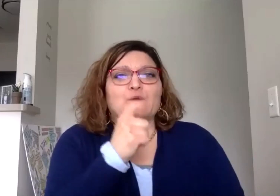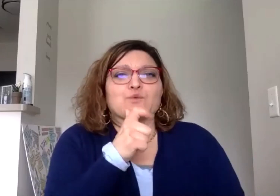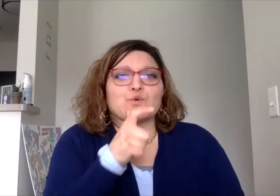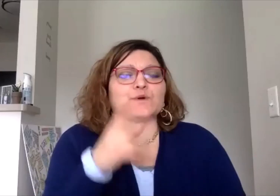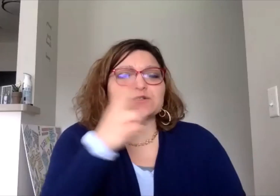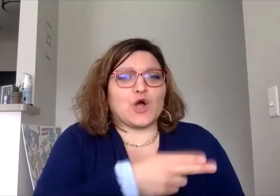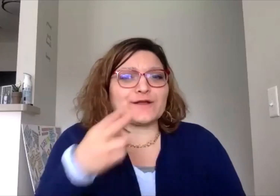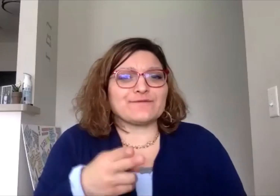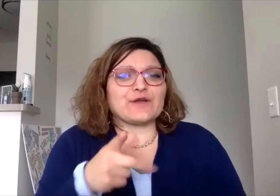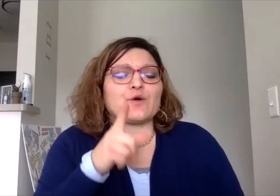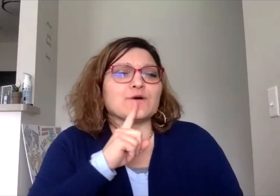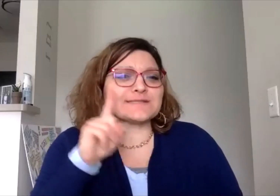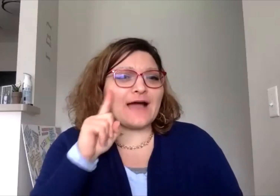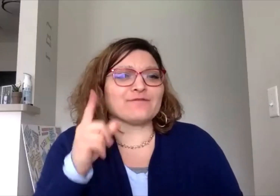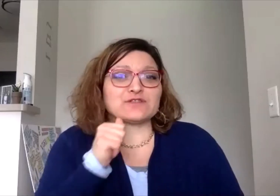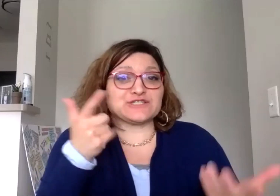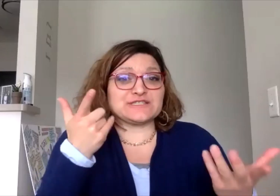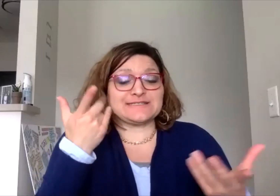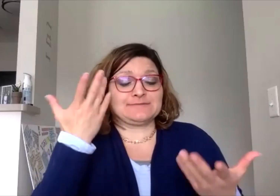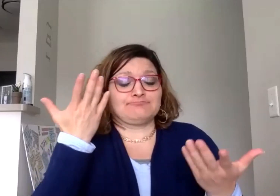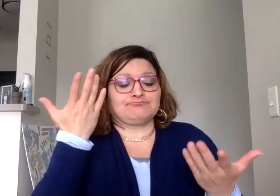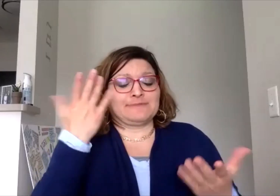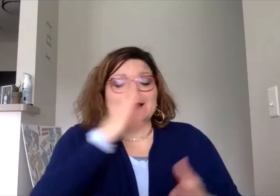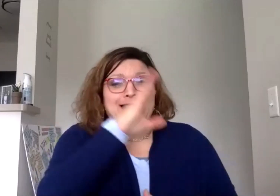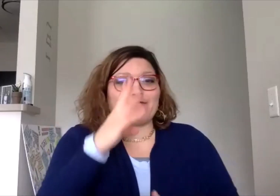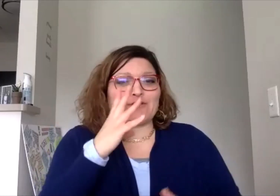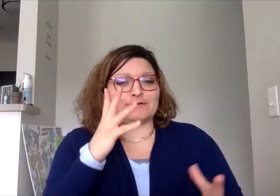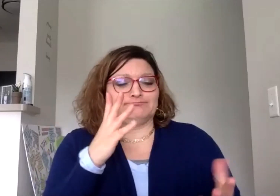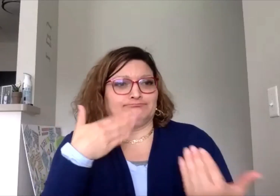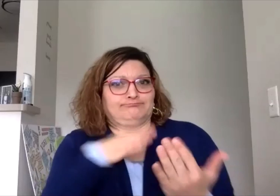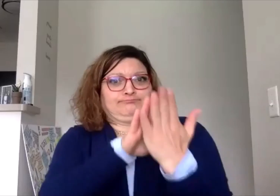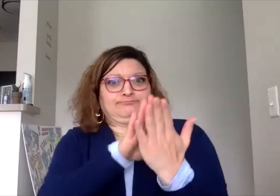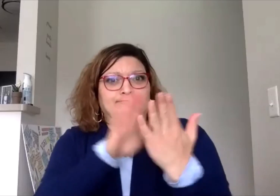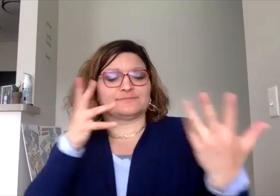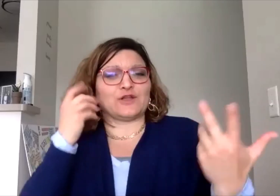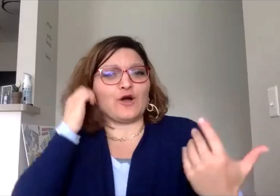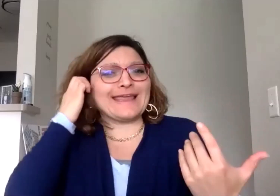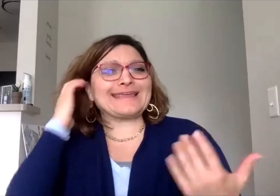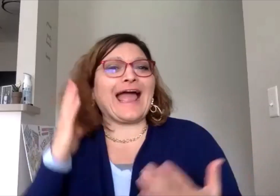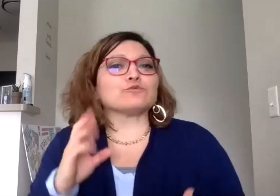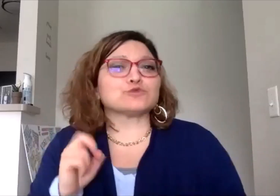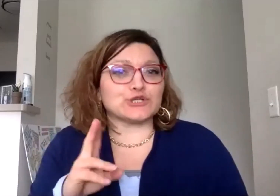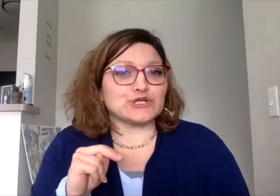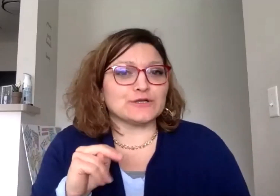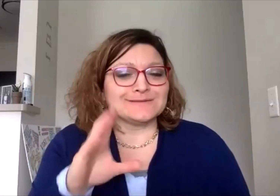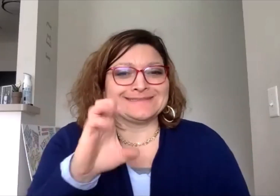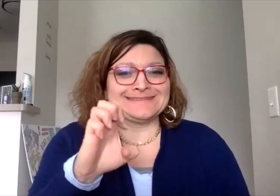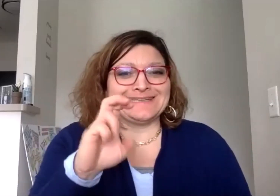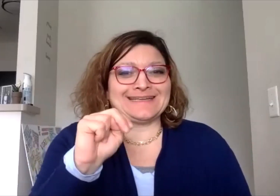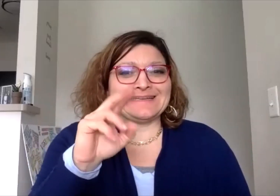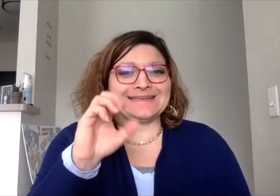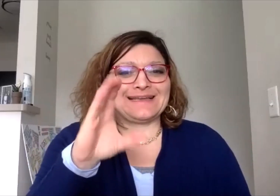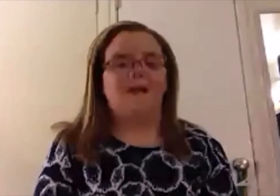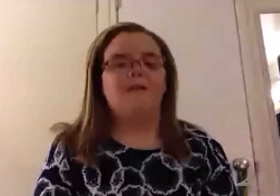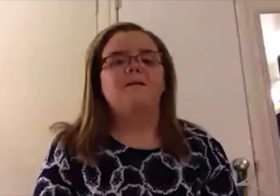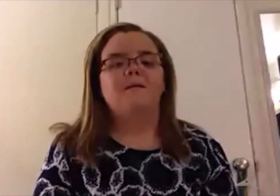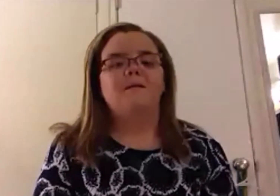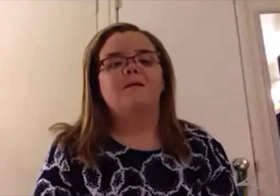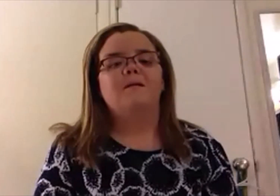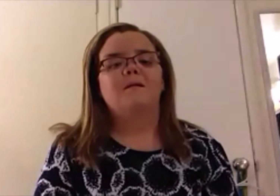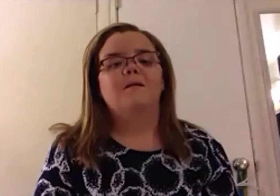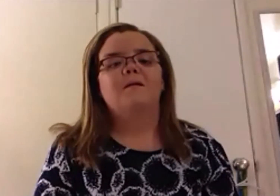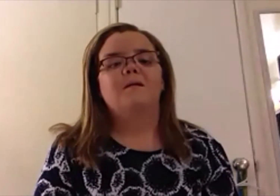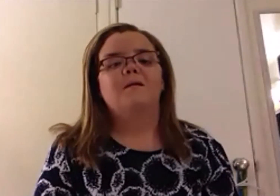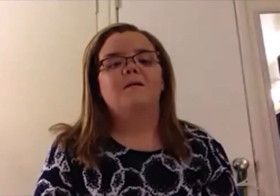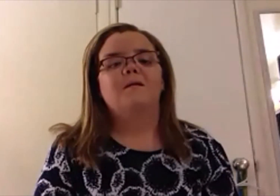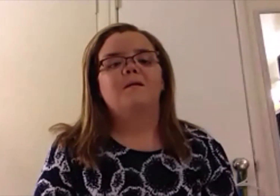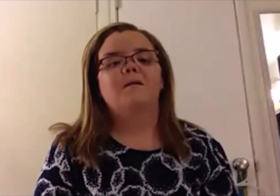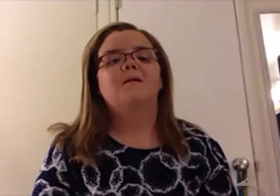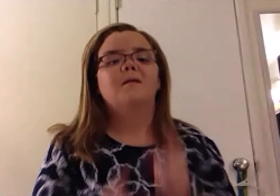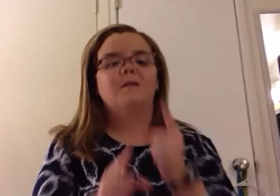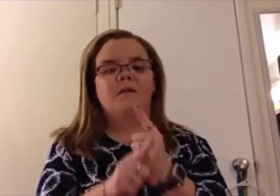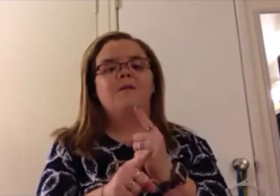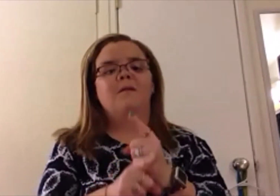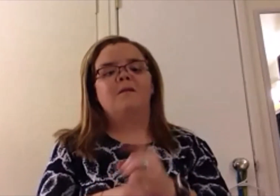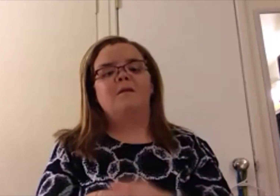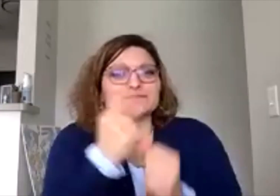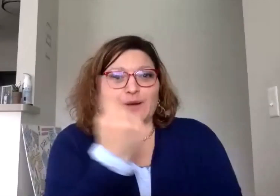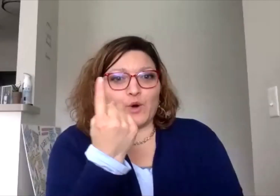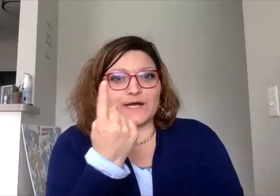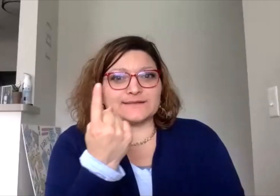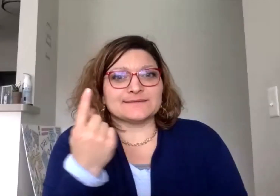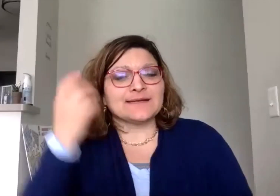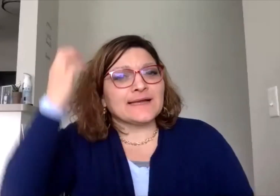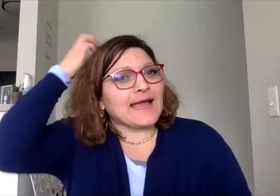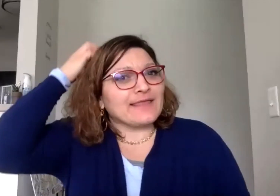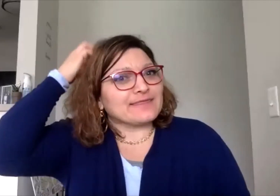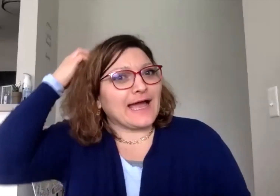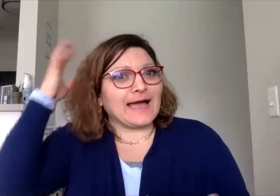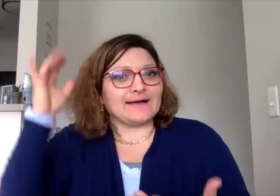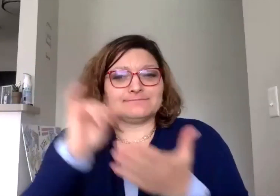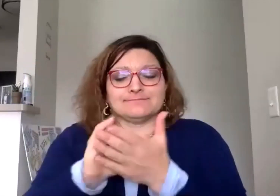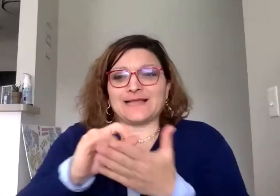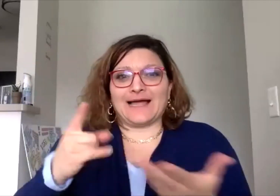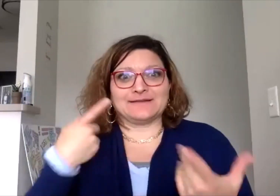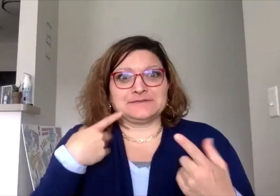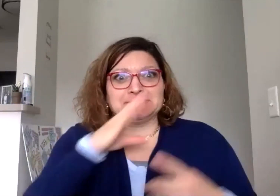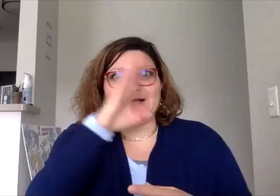who is hard of hearing or deaf, or that just never you know encounter someone that that